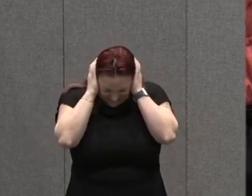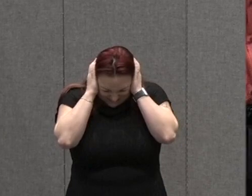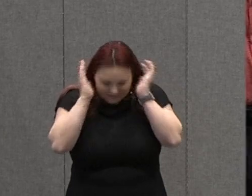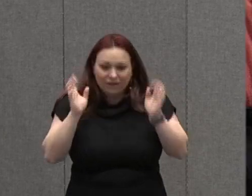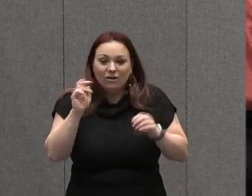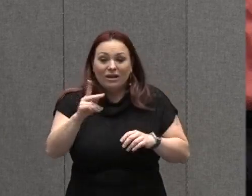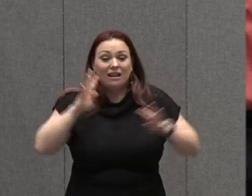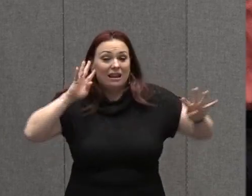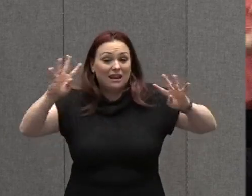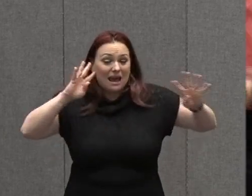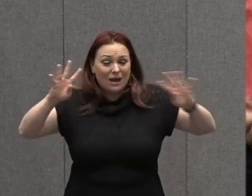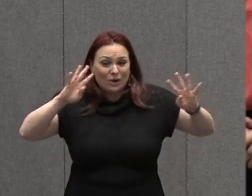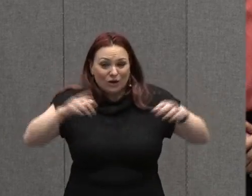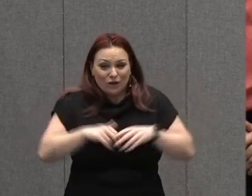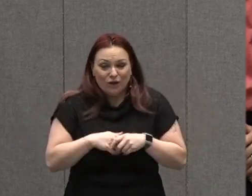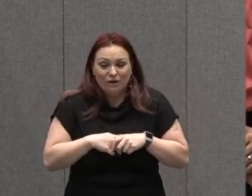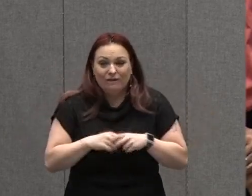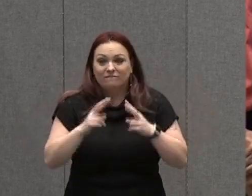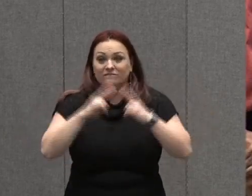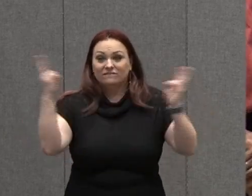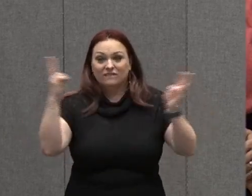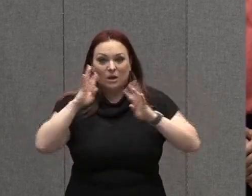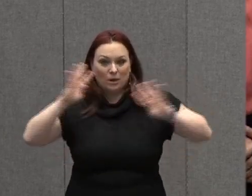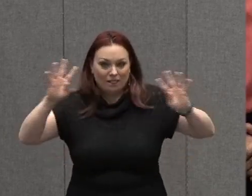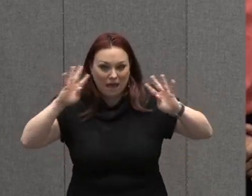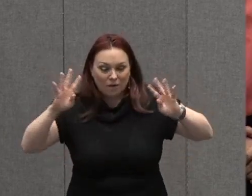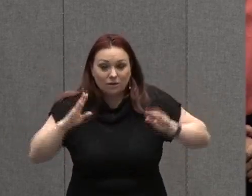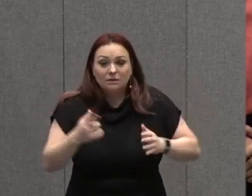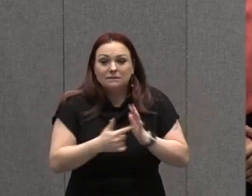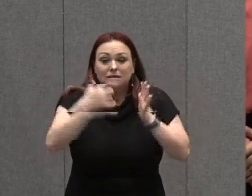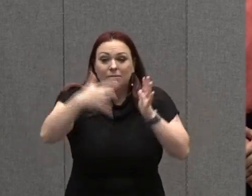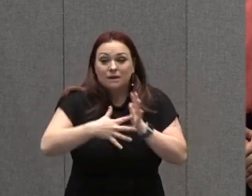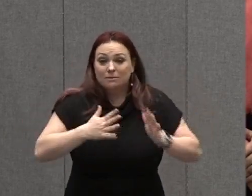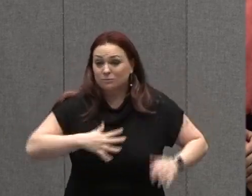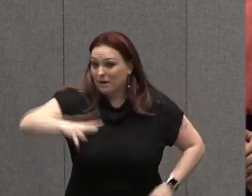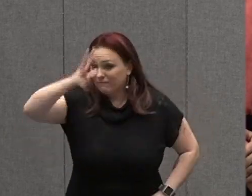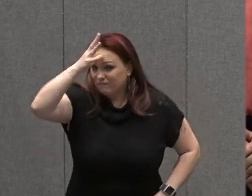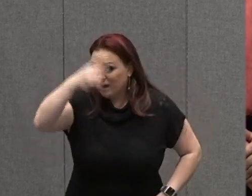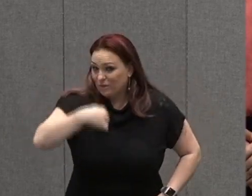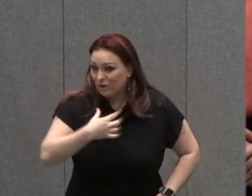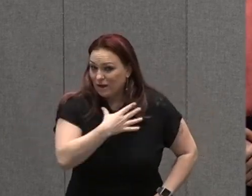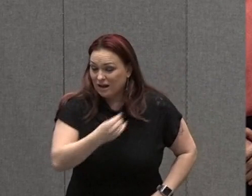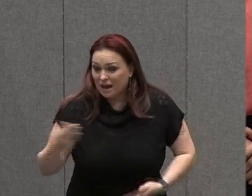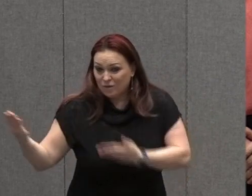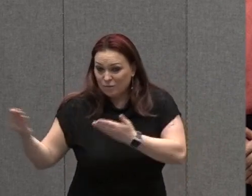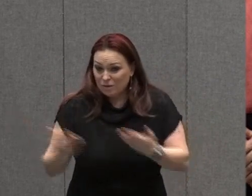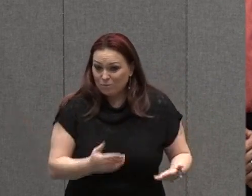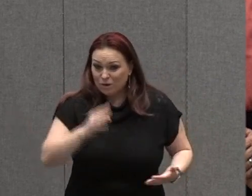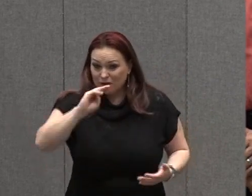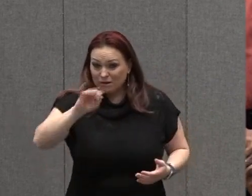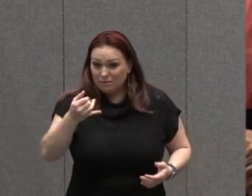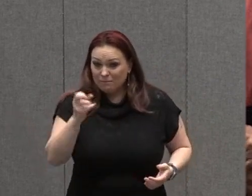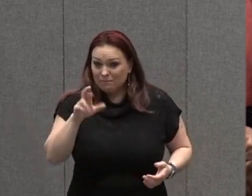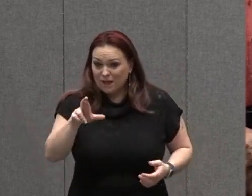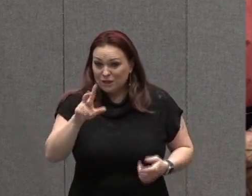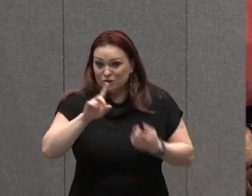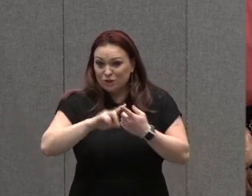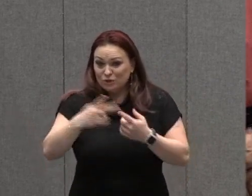Even louder? - Yes. Very loud. Sometimes my father and I take Major to the park. It is quiet there.